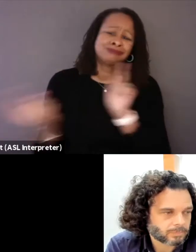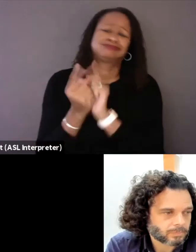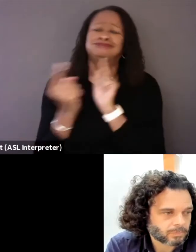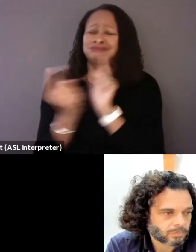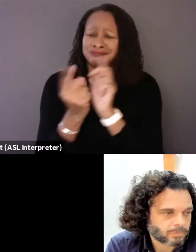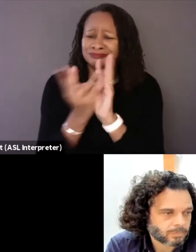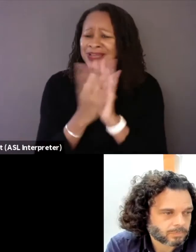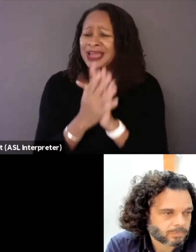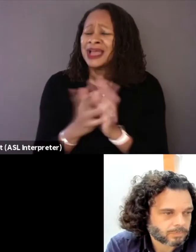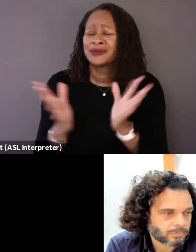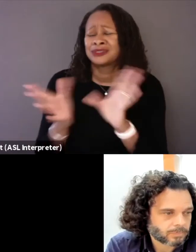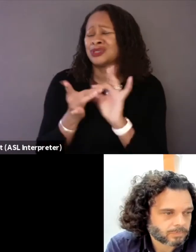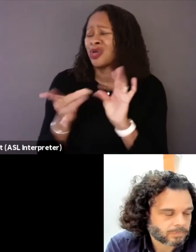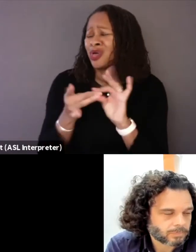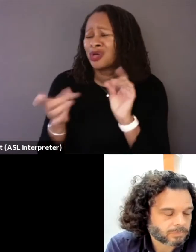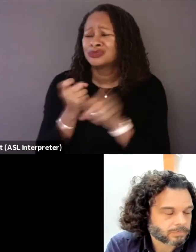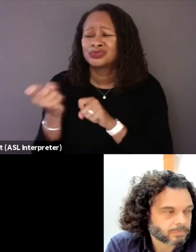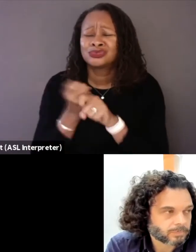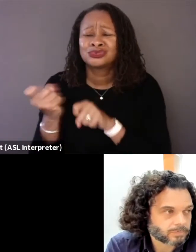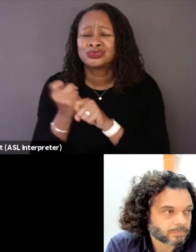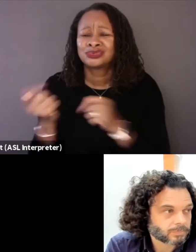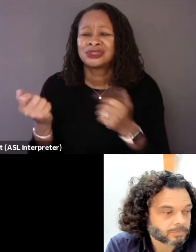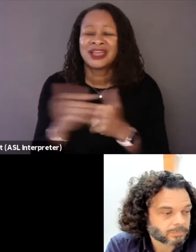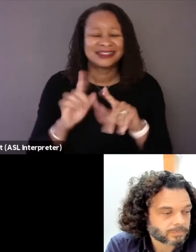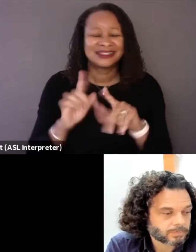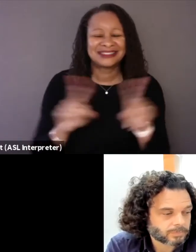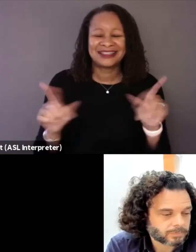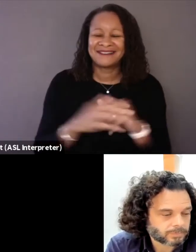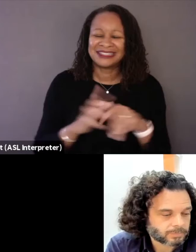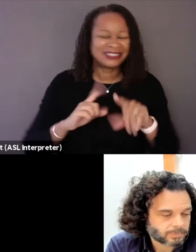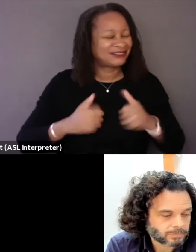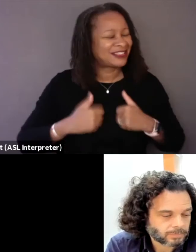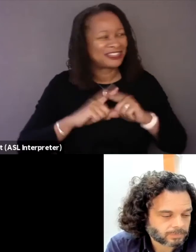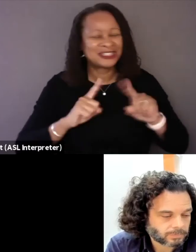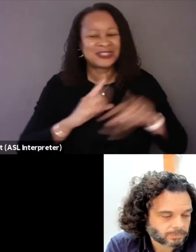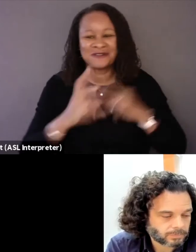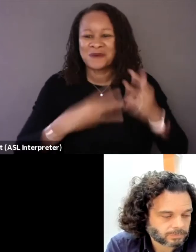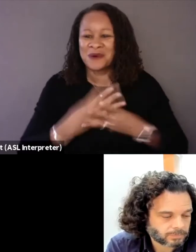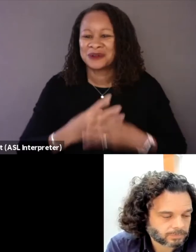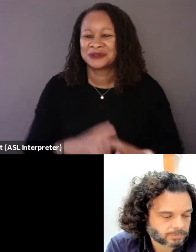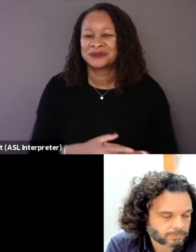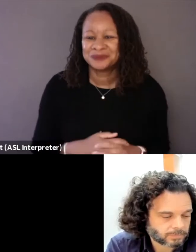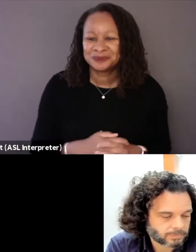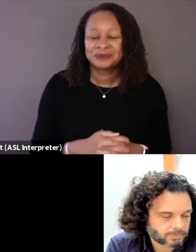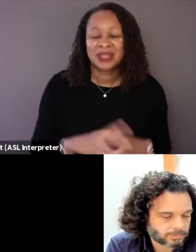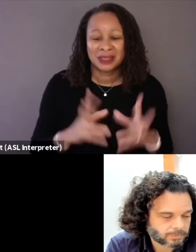joking around, it just has a different, you just live in a different world. You know, I think people are complex. Women are complex.